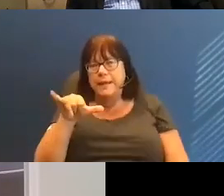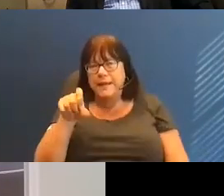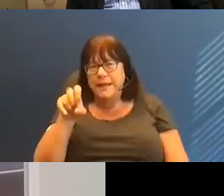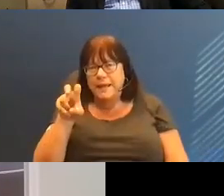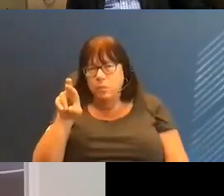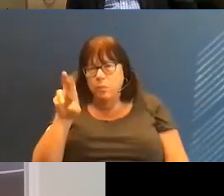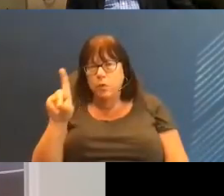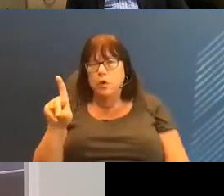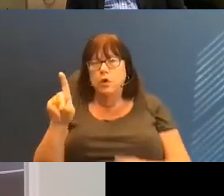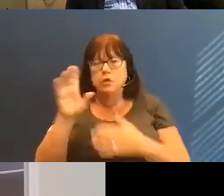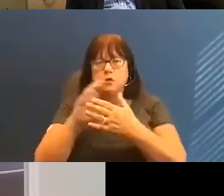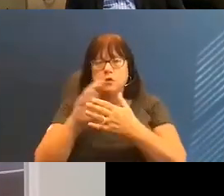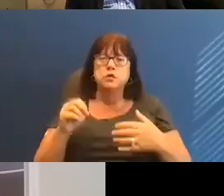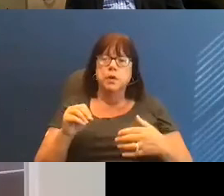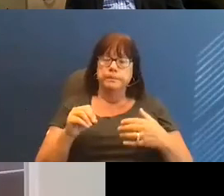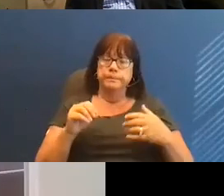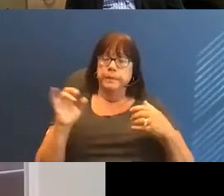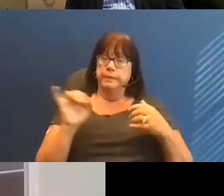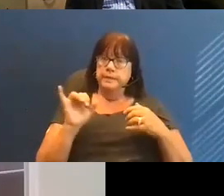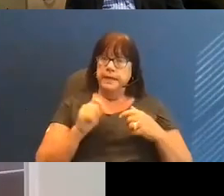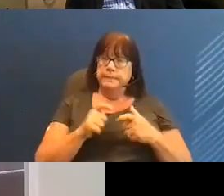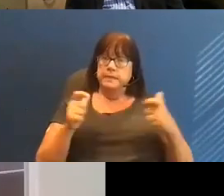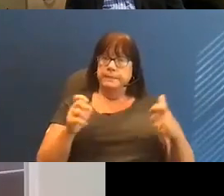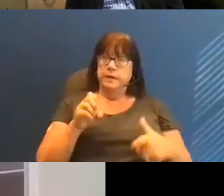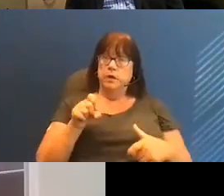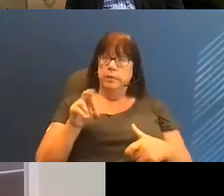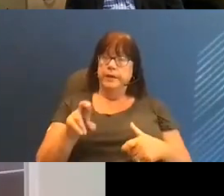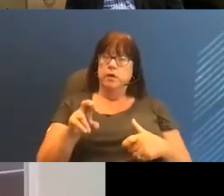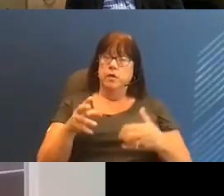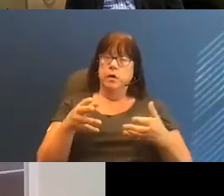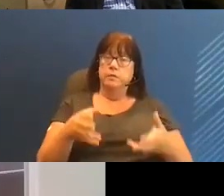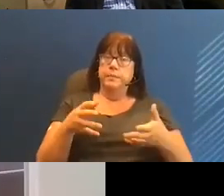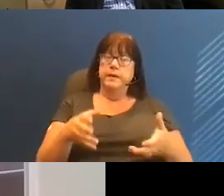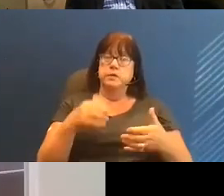just as the larger OER commons repository is made up of network hubs like the most commons.